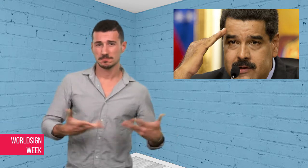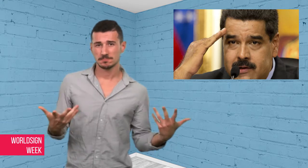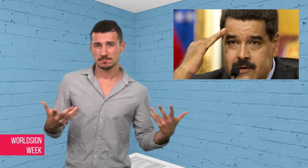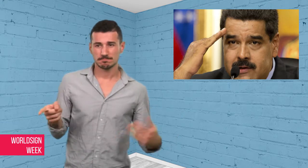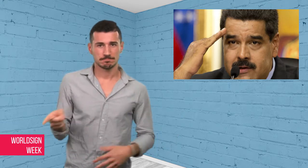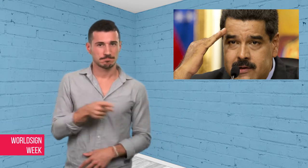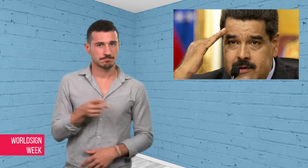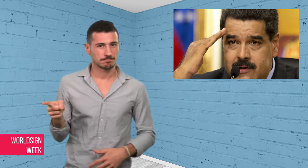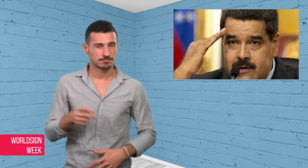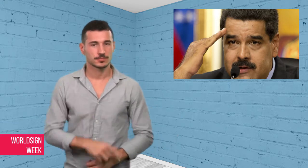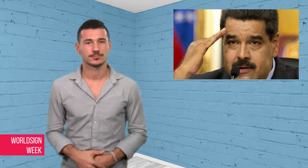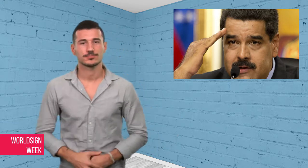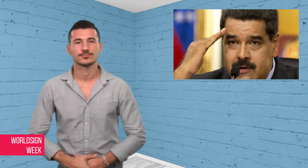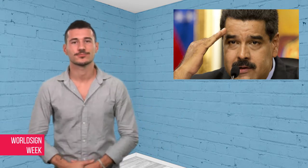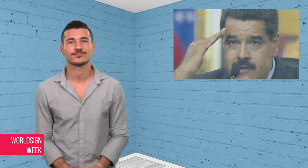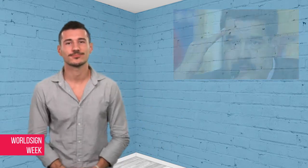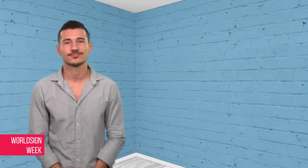on his power?